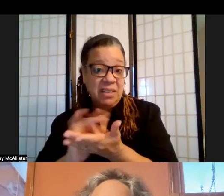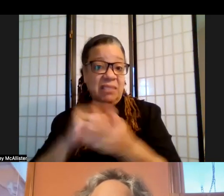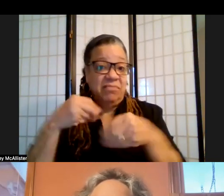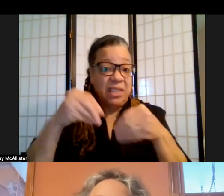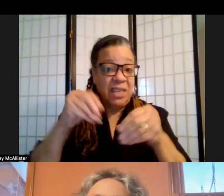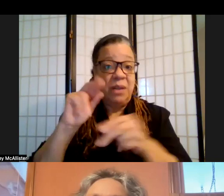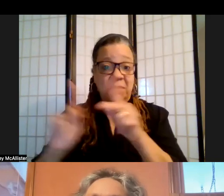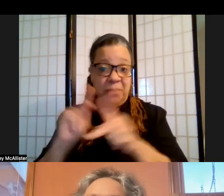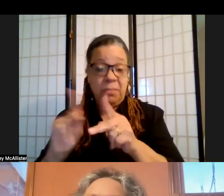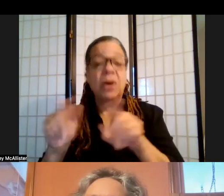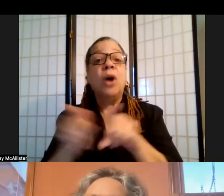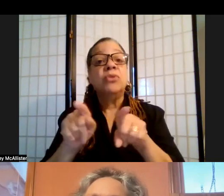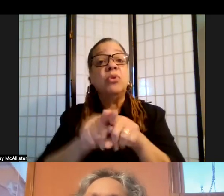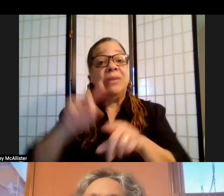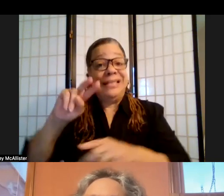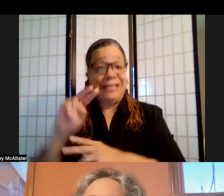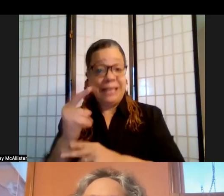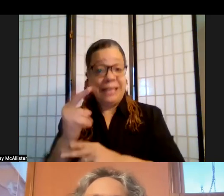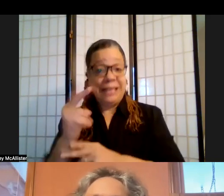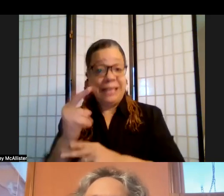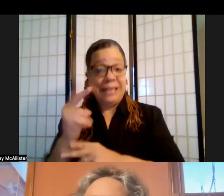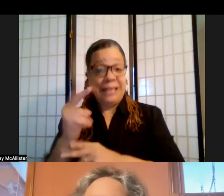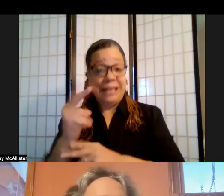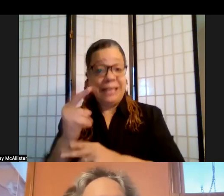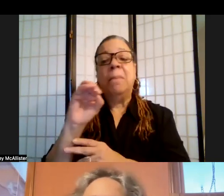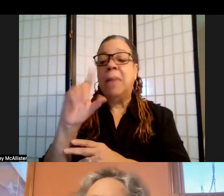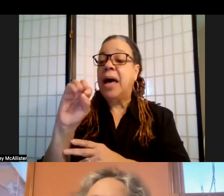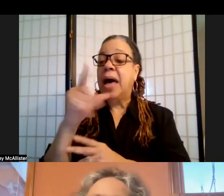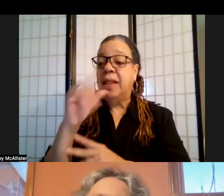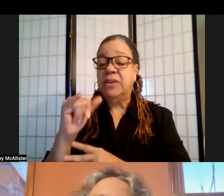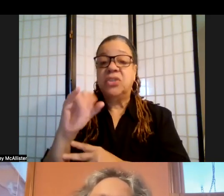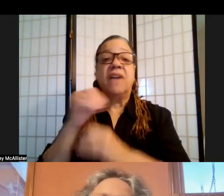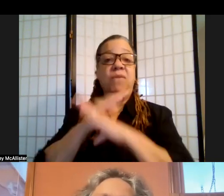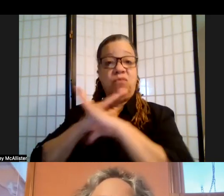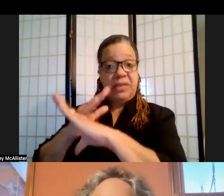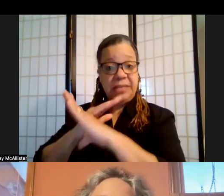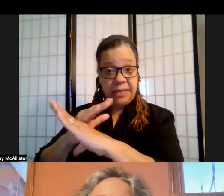Resistance," is focused on global anti-antimicrobial resistance.